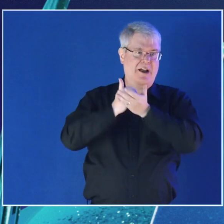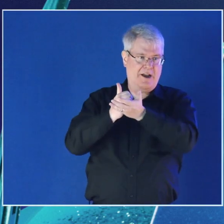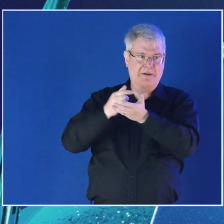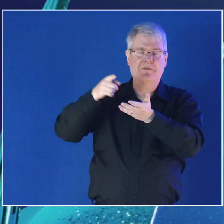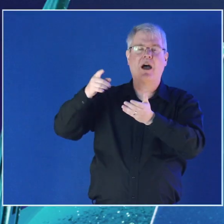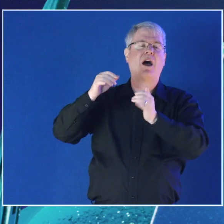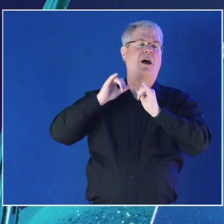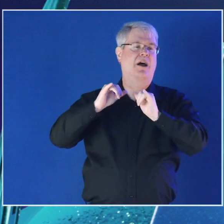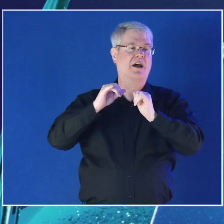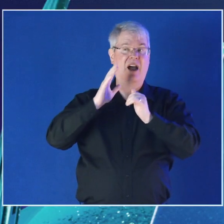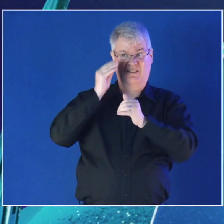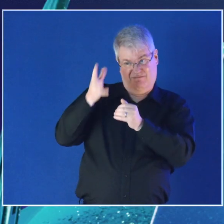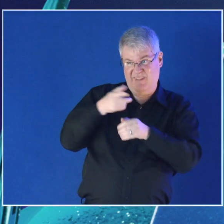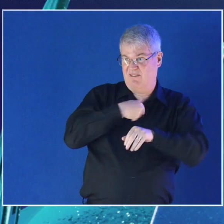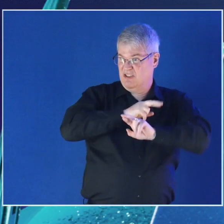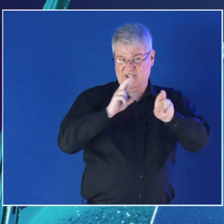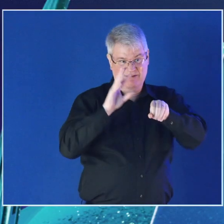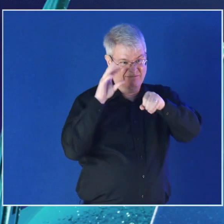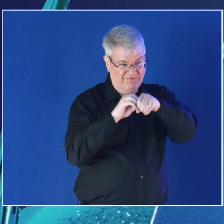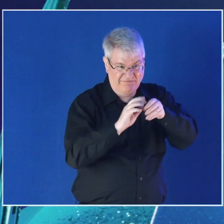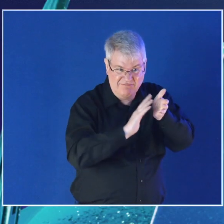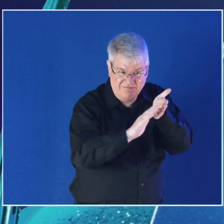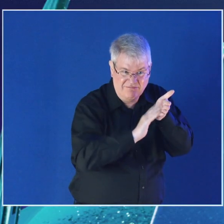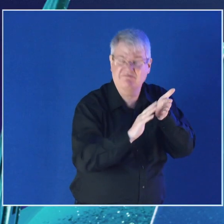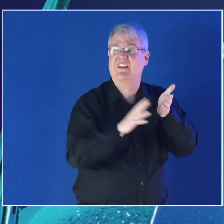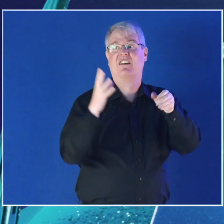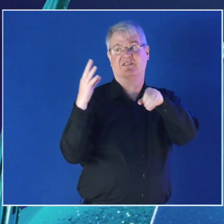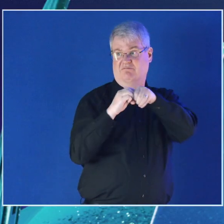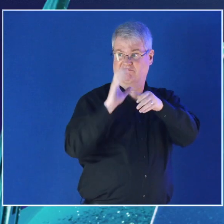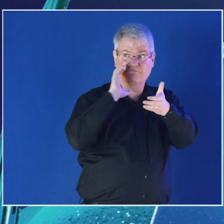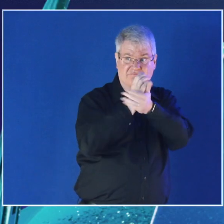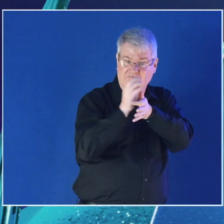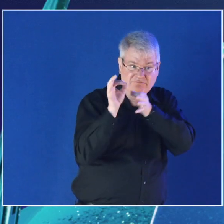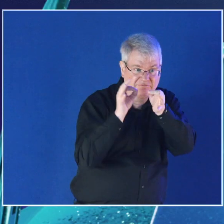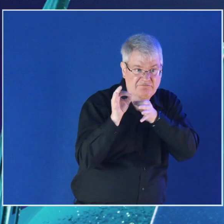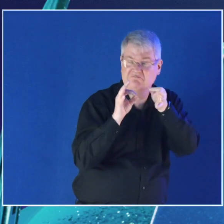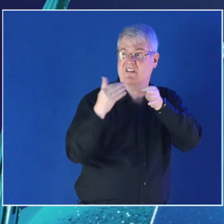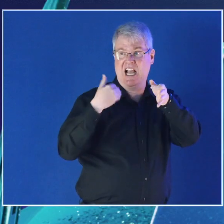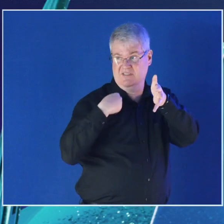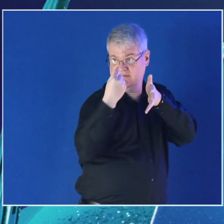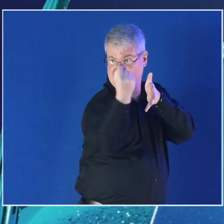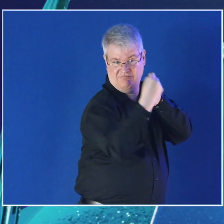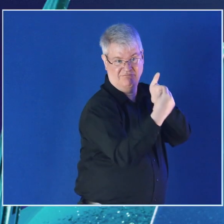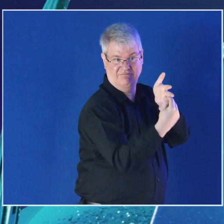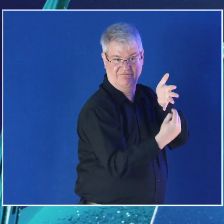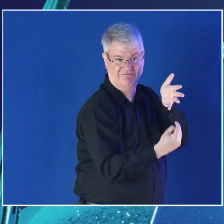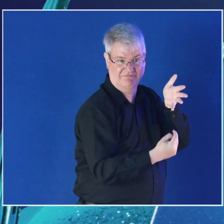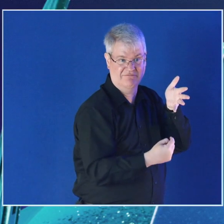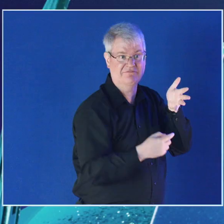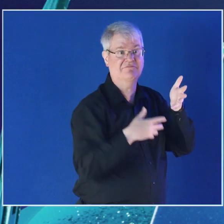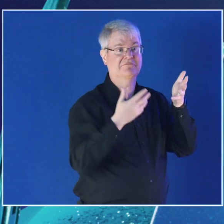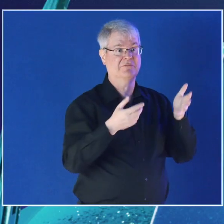of AI image descriptions really matter. For some users, especially those working primarily in Office